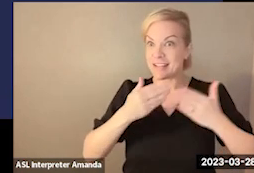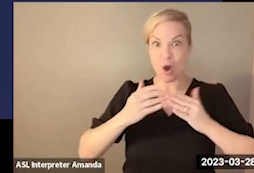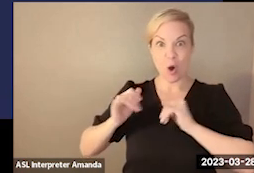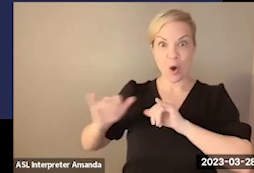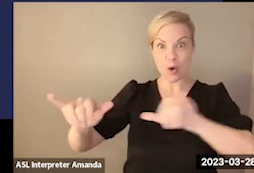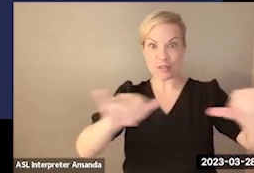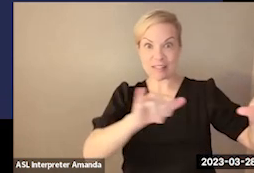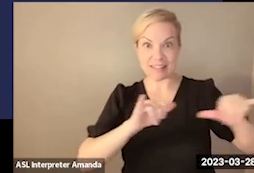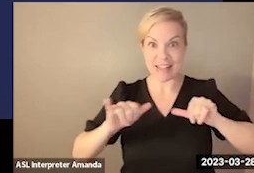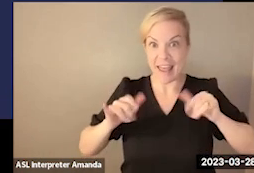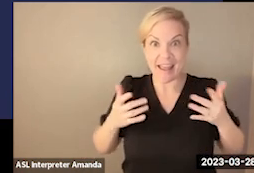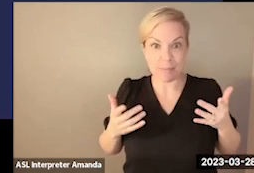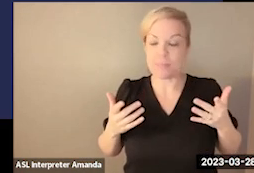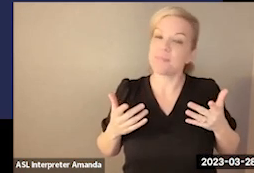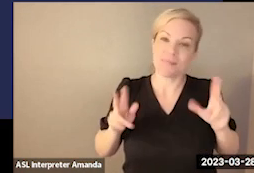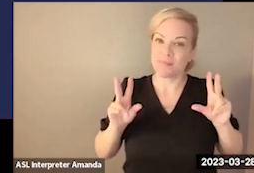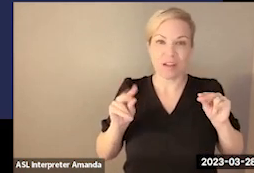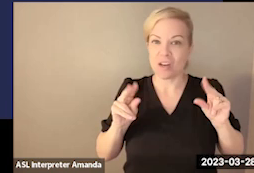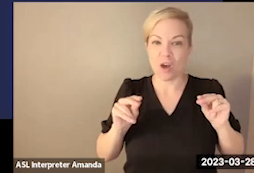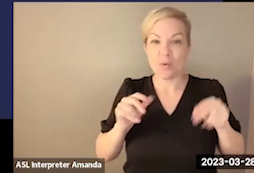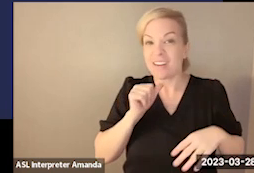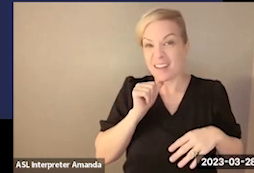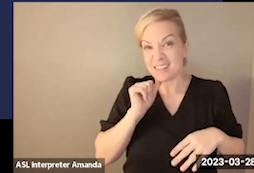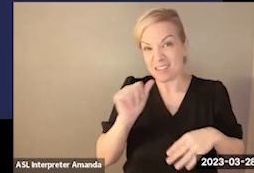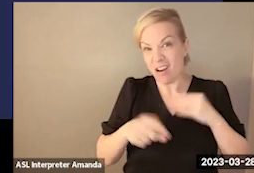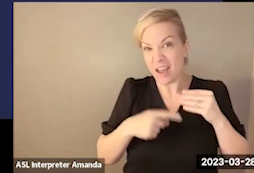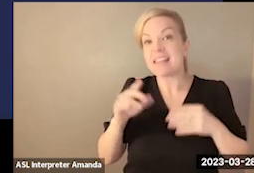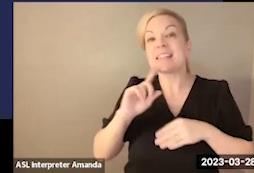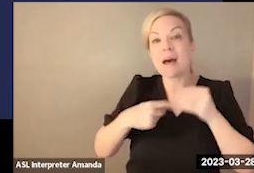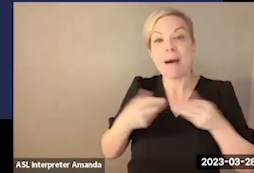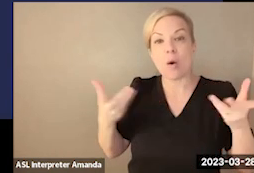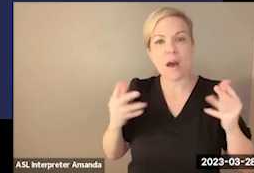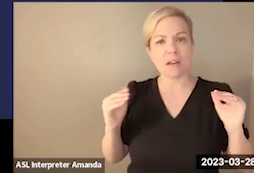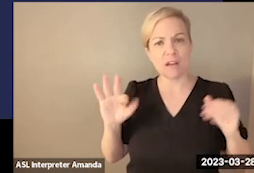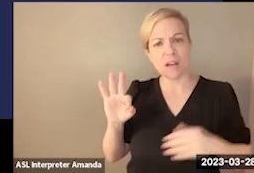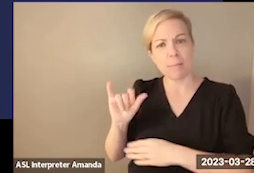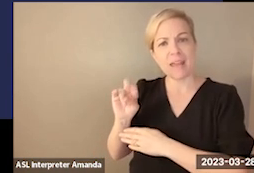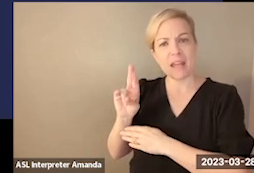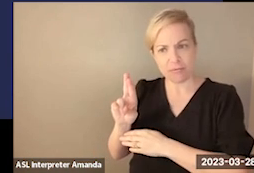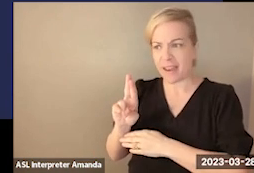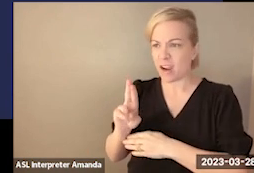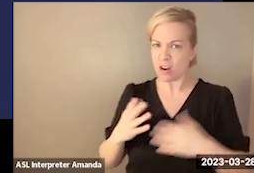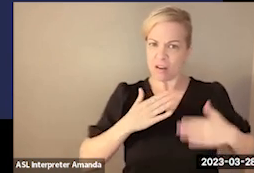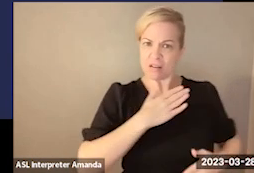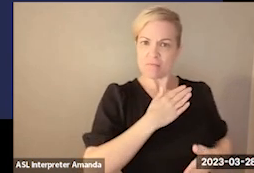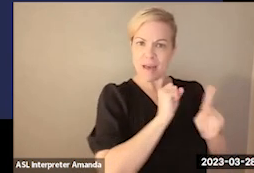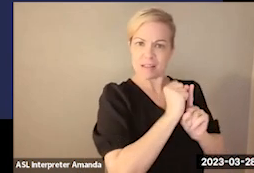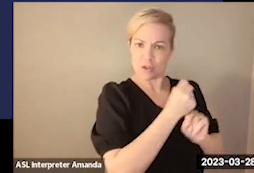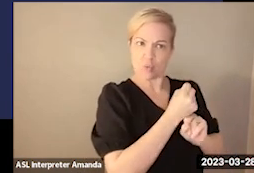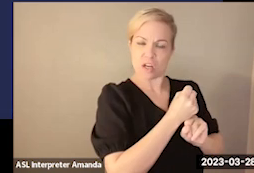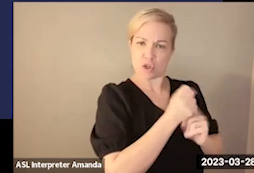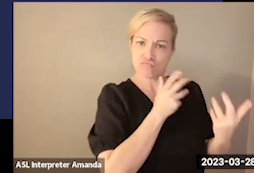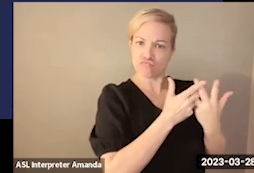Debbie Stine, Science & Technology Policy Academy: equity is about fairness. It means that everybody gets what they need based on their own situation, because we're not all the same.